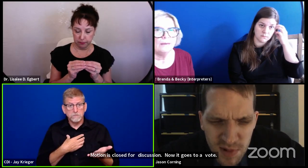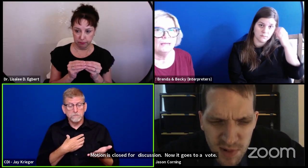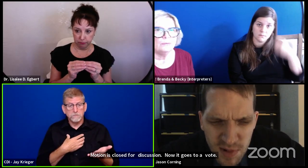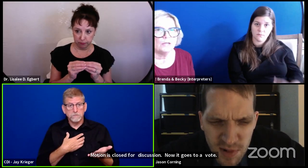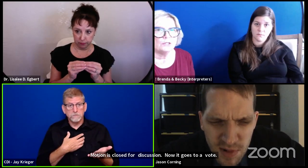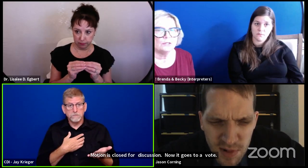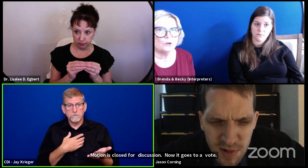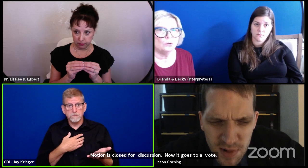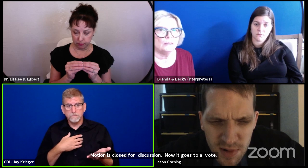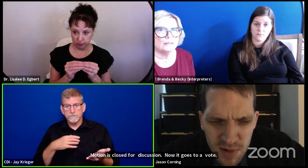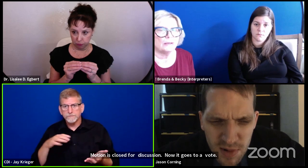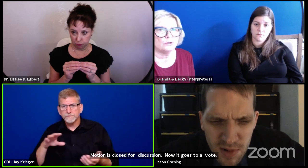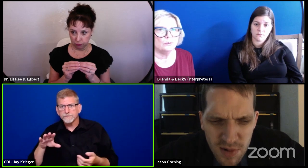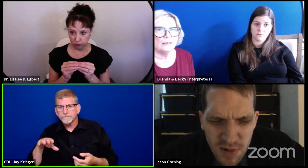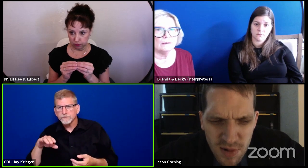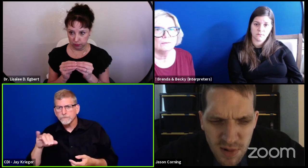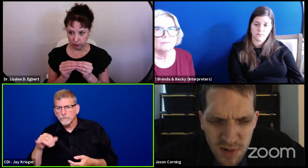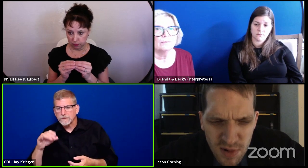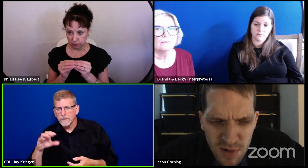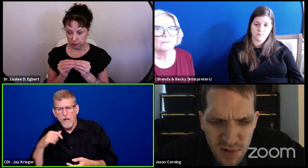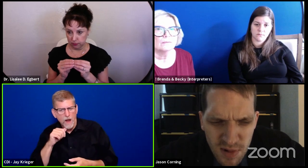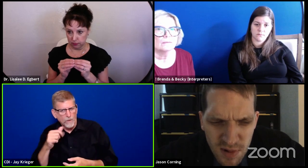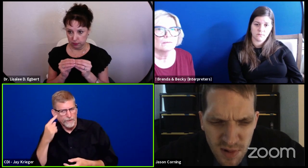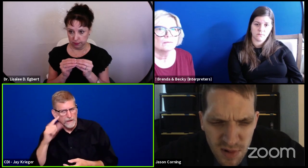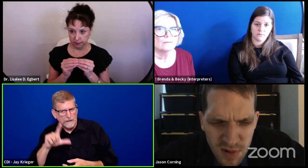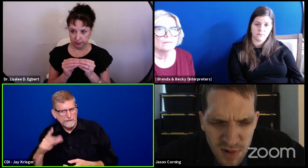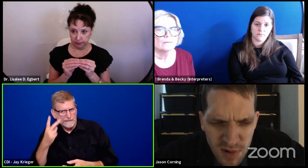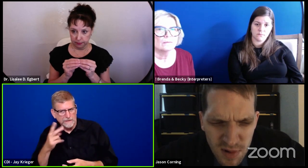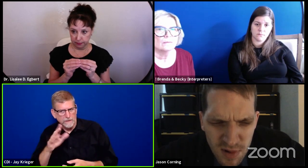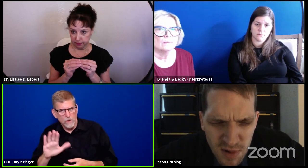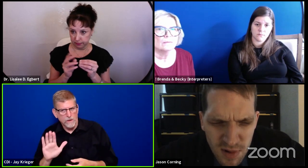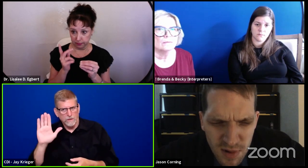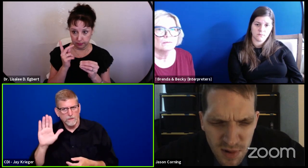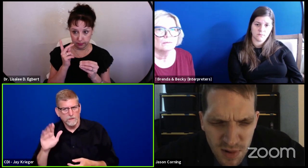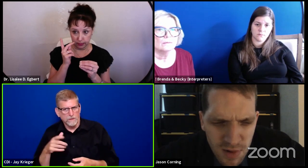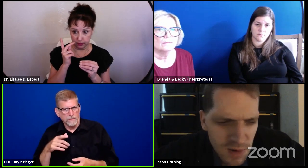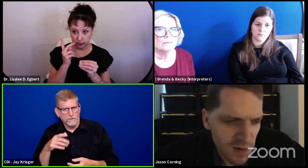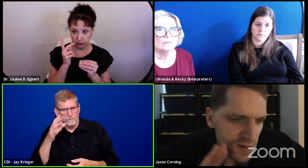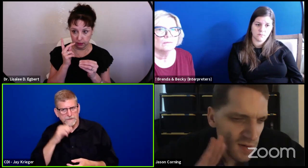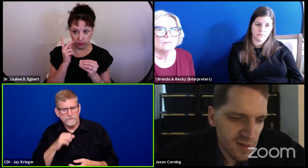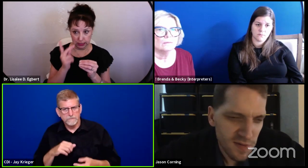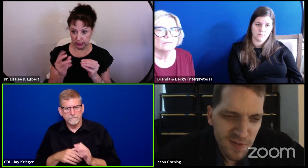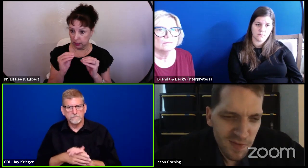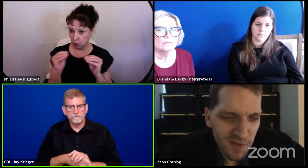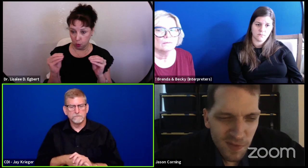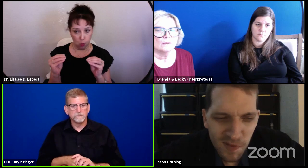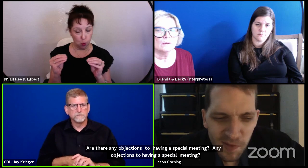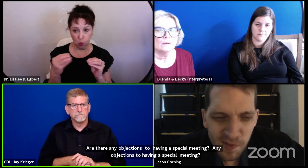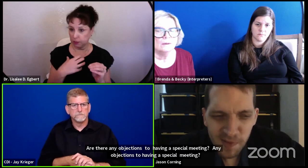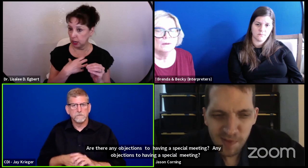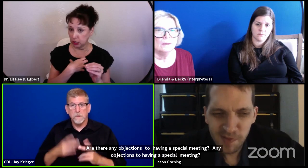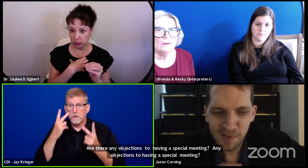Any objections to having a special meeting?